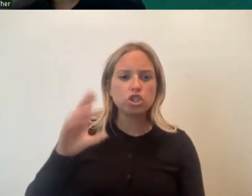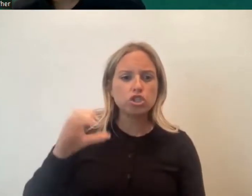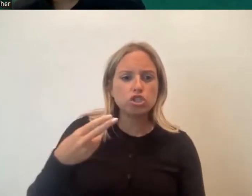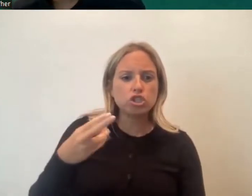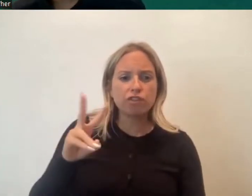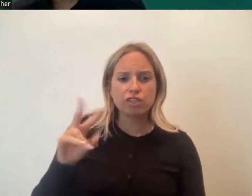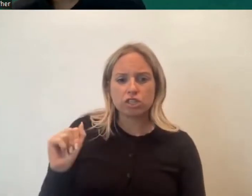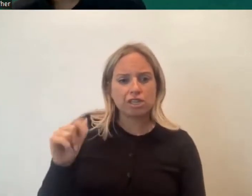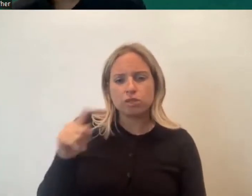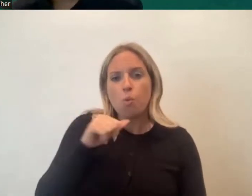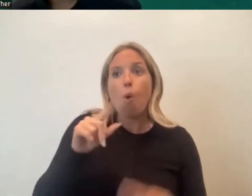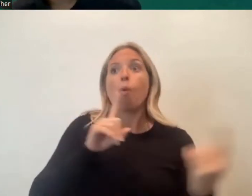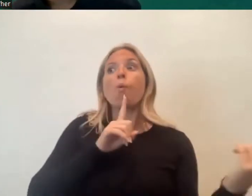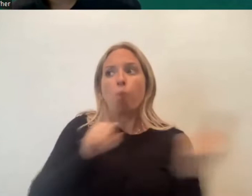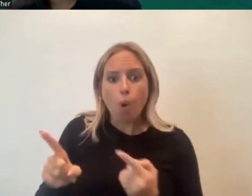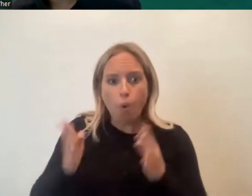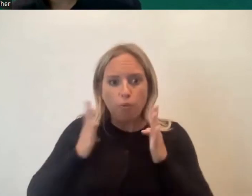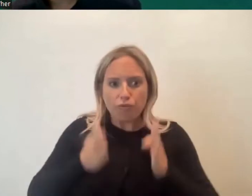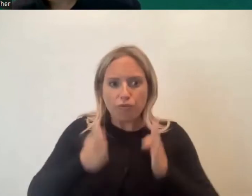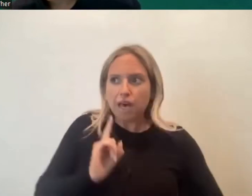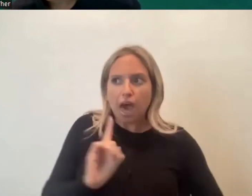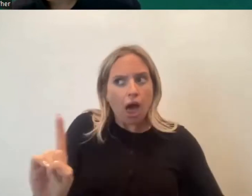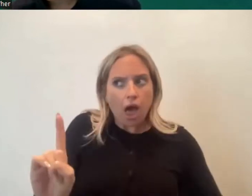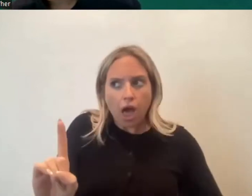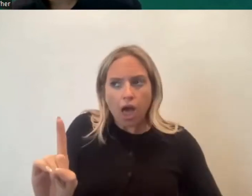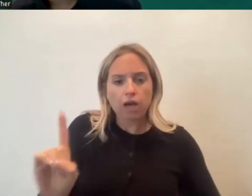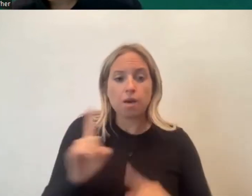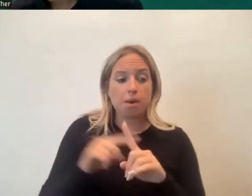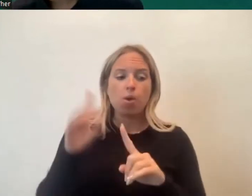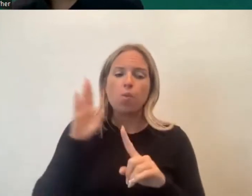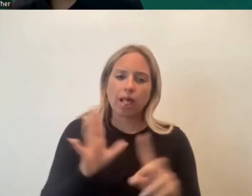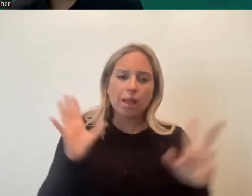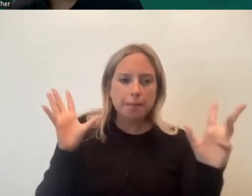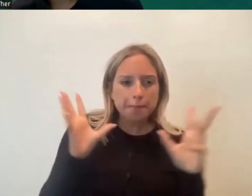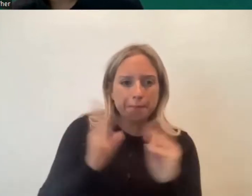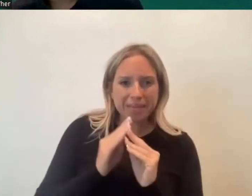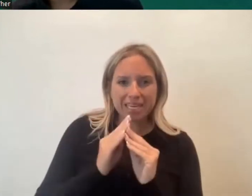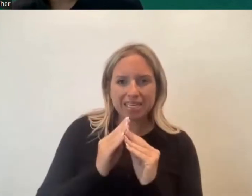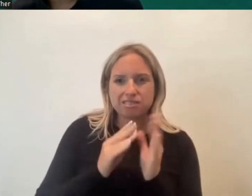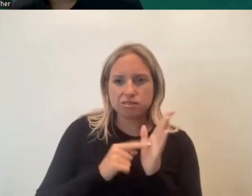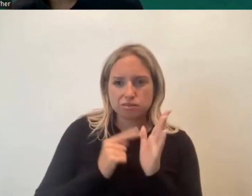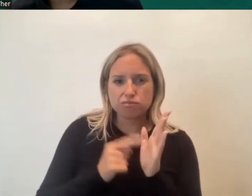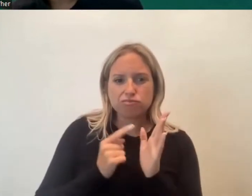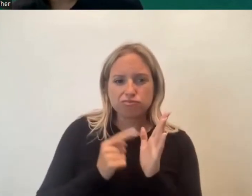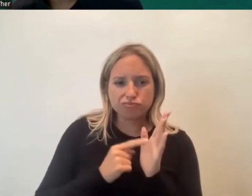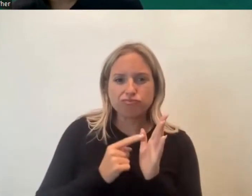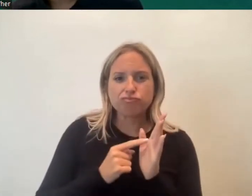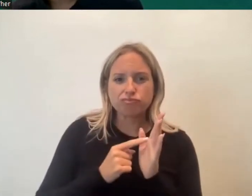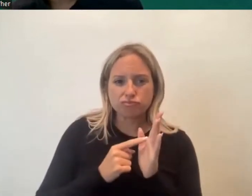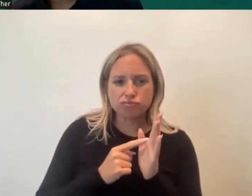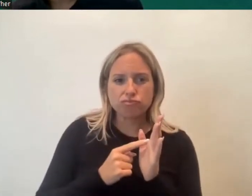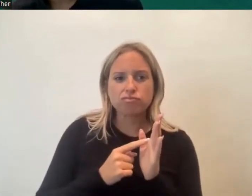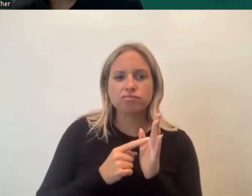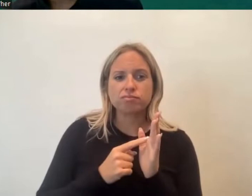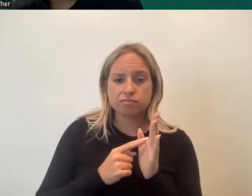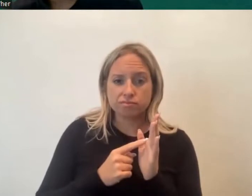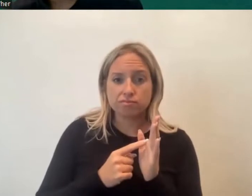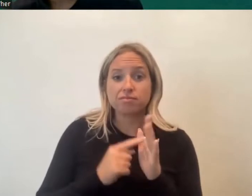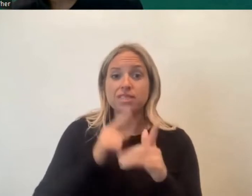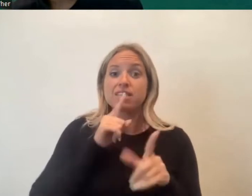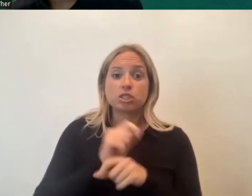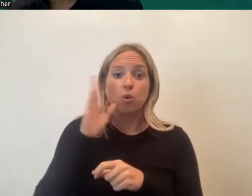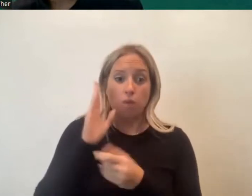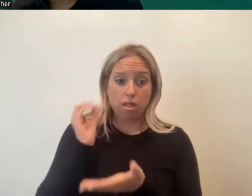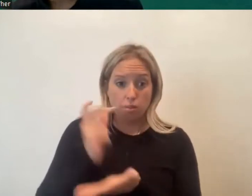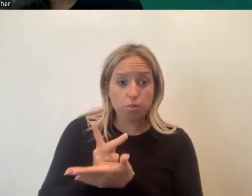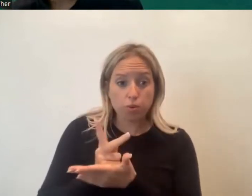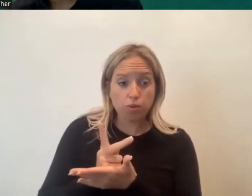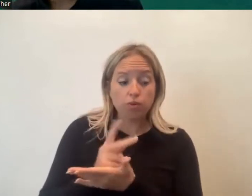the case and there are times where they will actually approve the case or they'll send